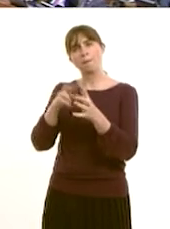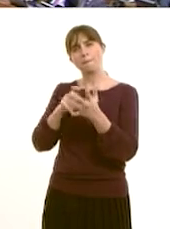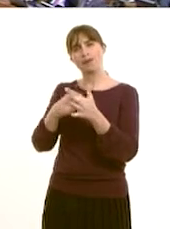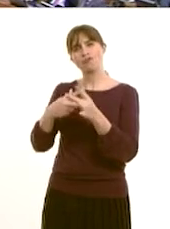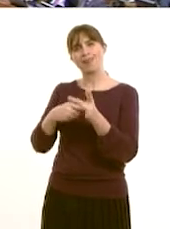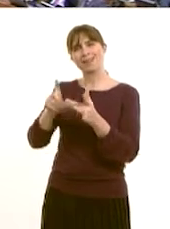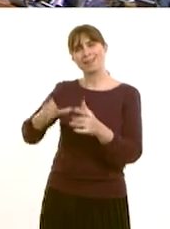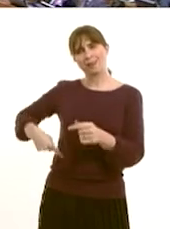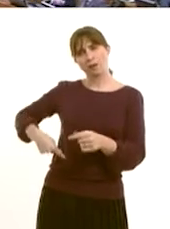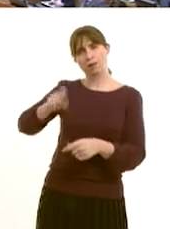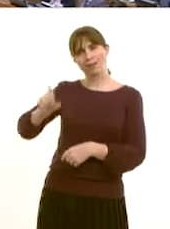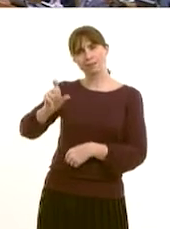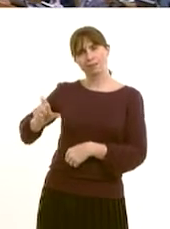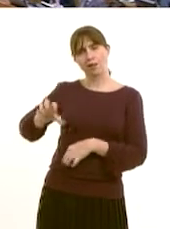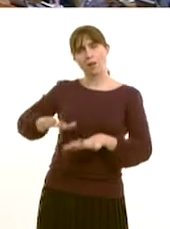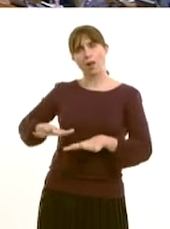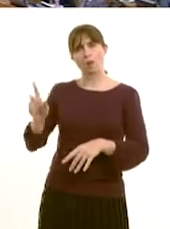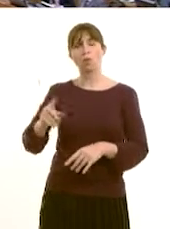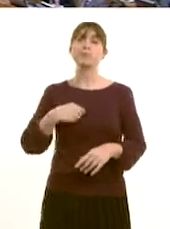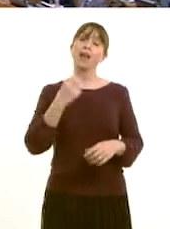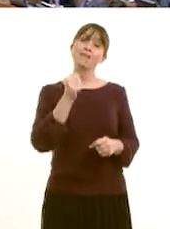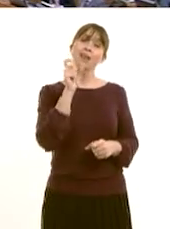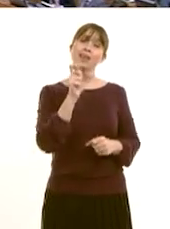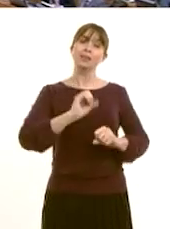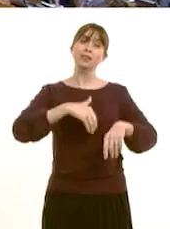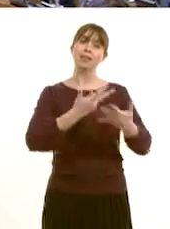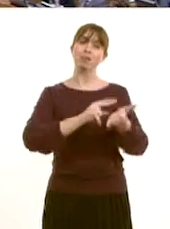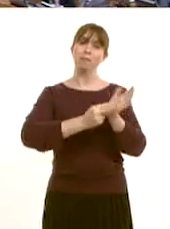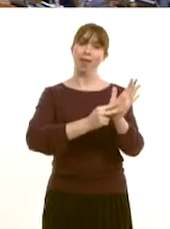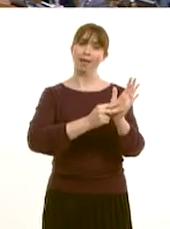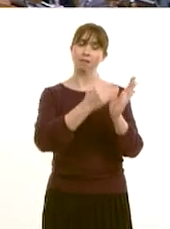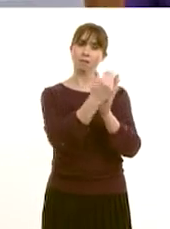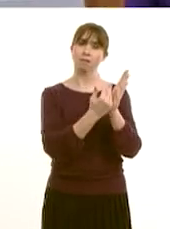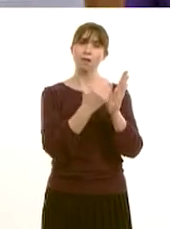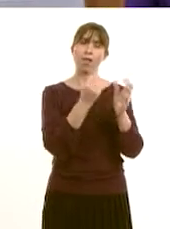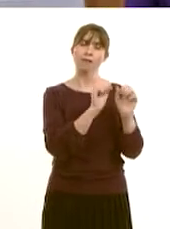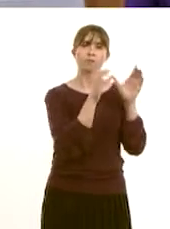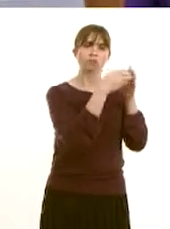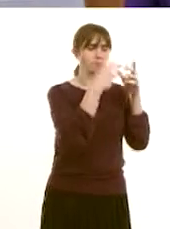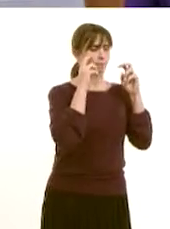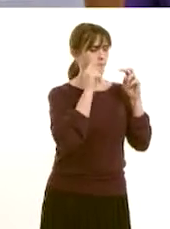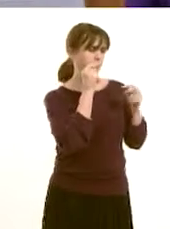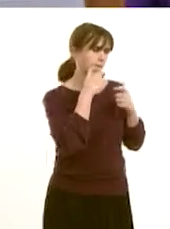OAQ(4)2707(FM) Carwyn Jones: As part of the cancer delivery plan, the cancer implementation group is taking forward a number of pieces of work, which